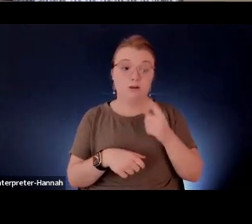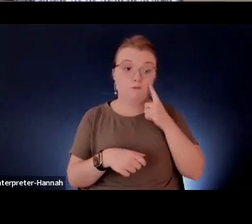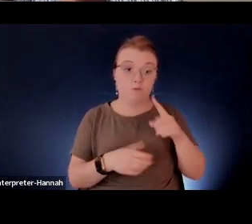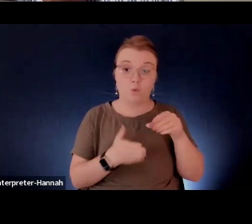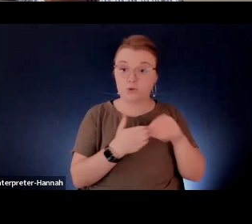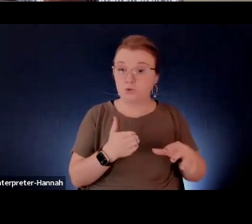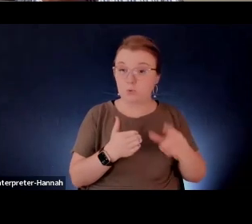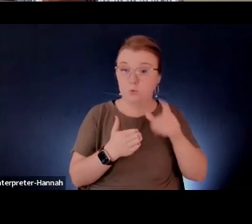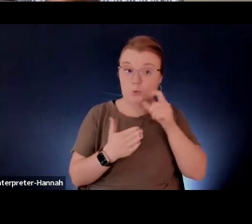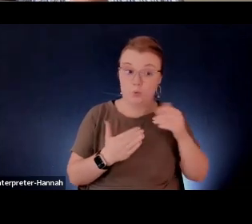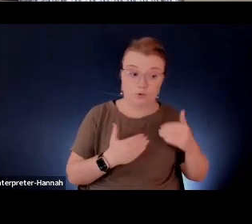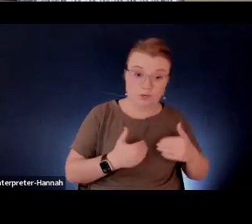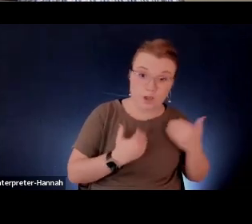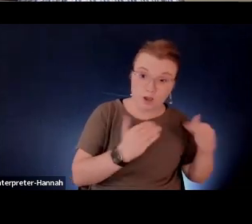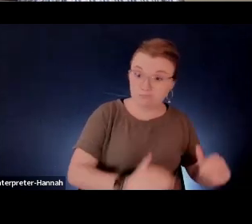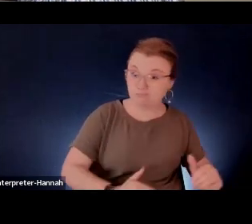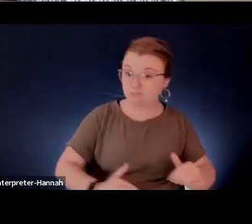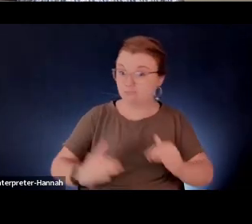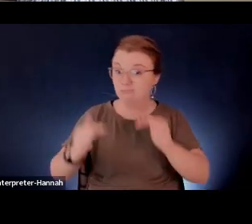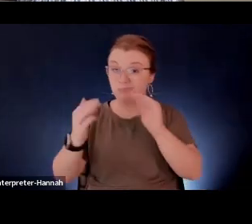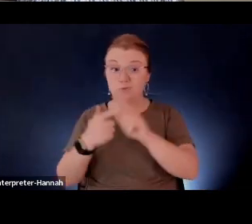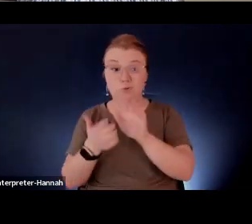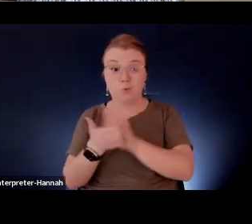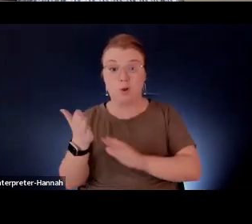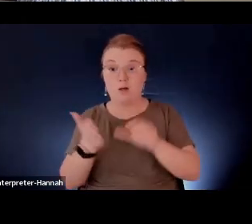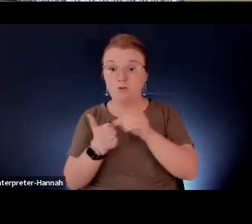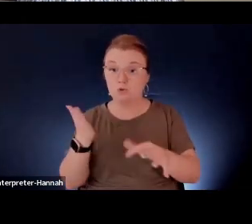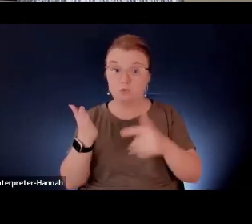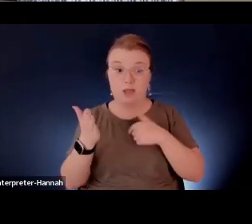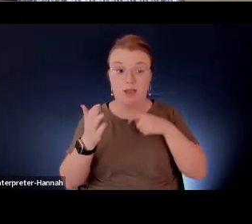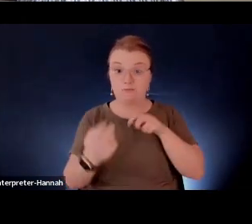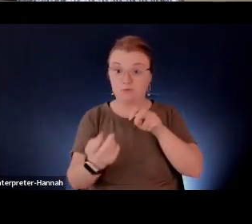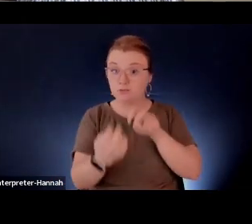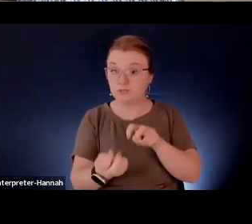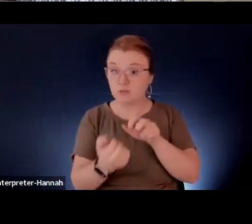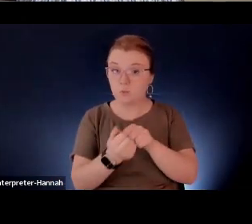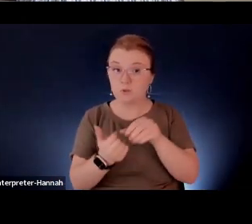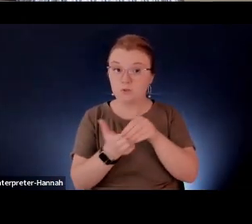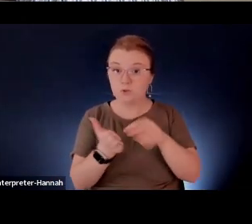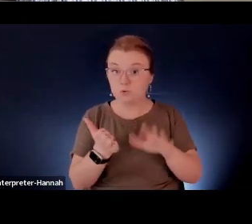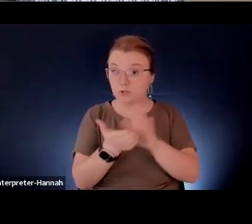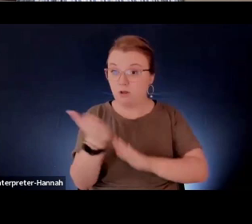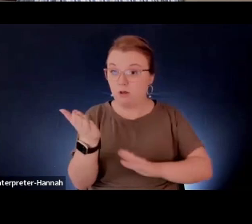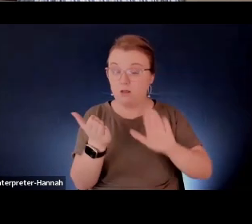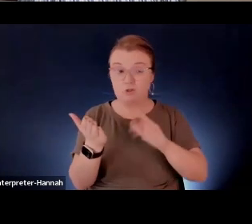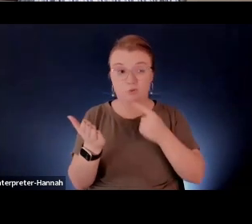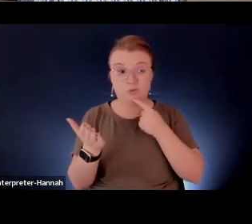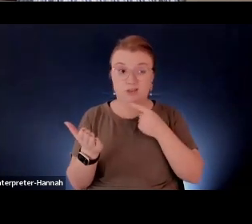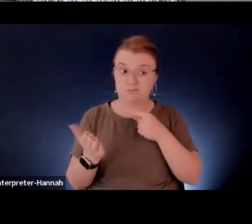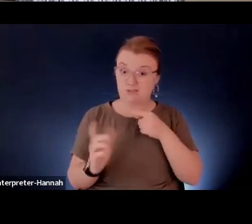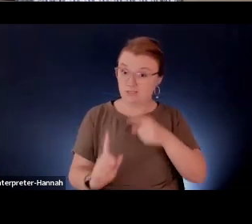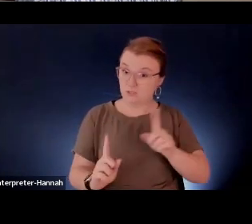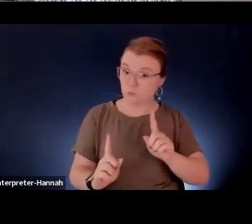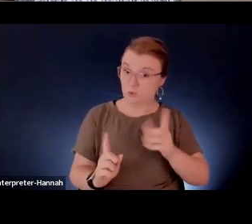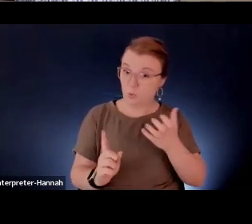Even with college students, I have to sit with students and say, "Hey, is this where you want to be? Where do you want to go from here?"